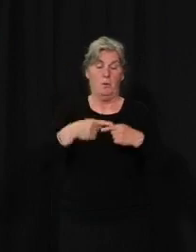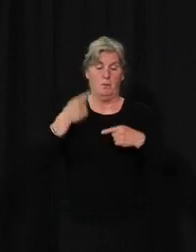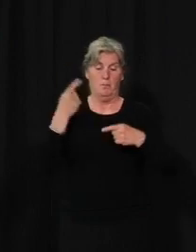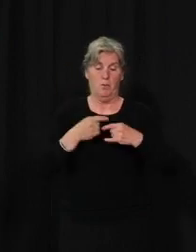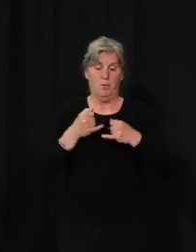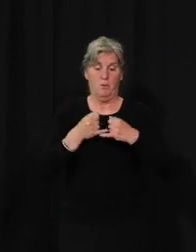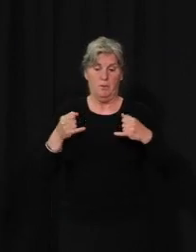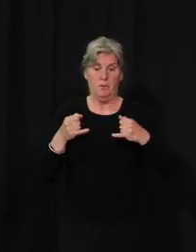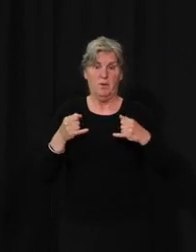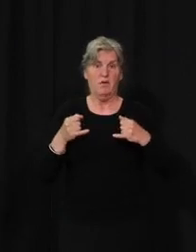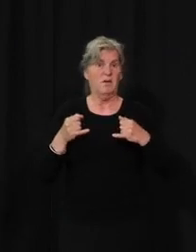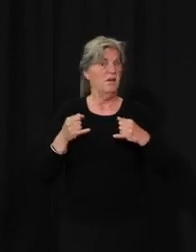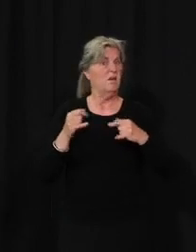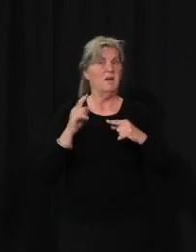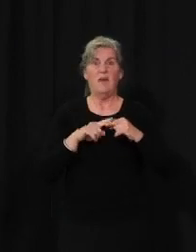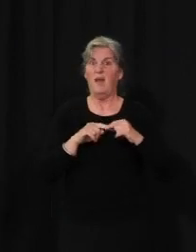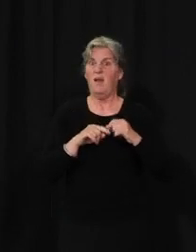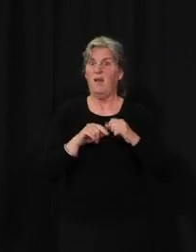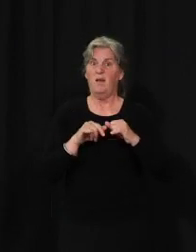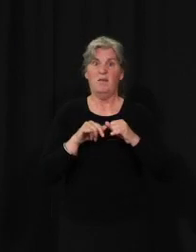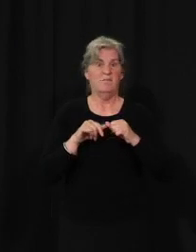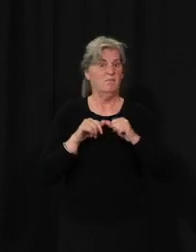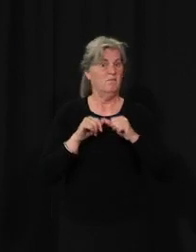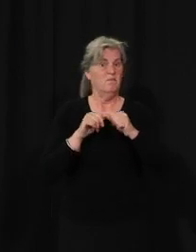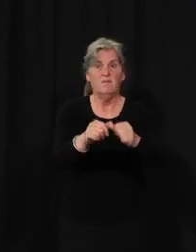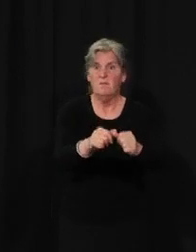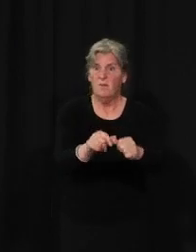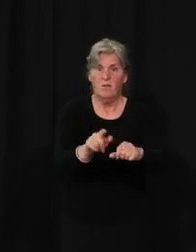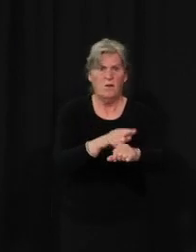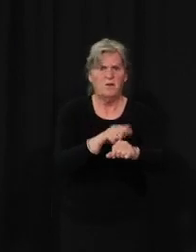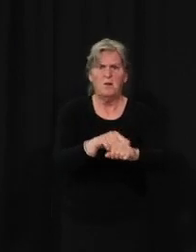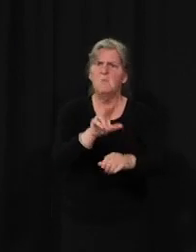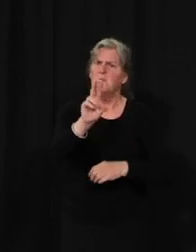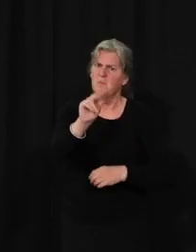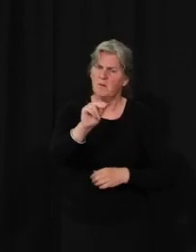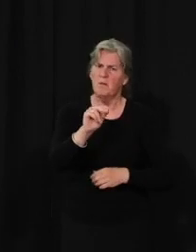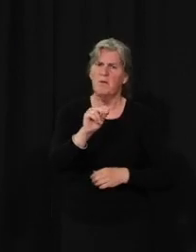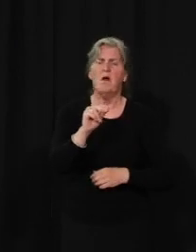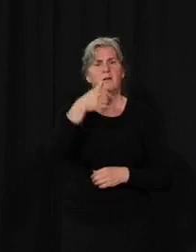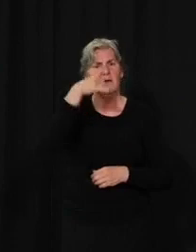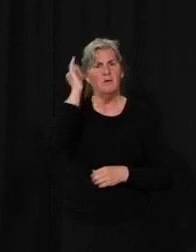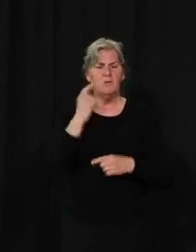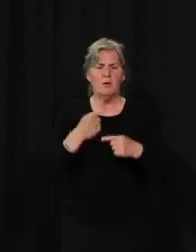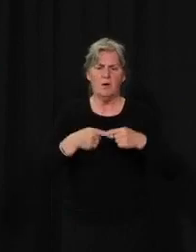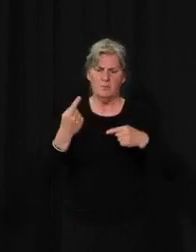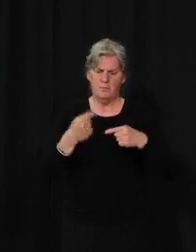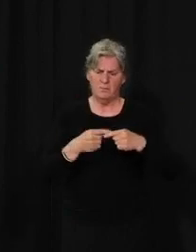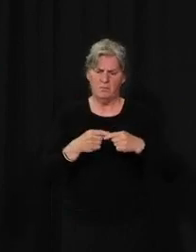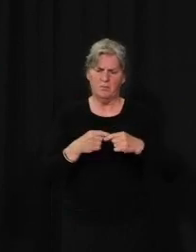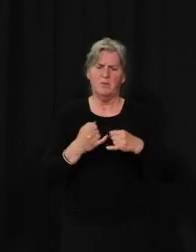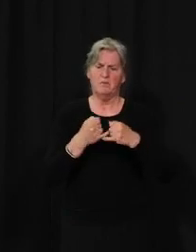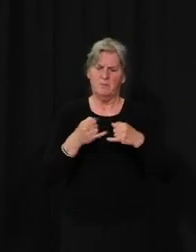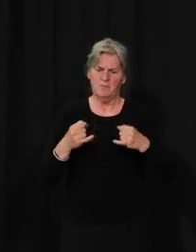option for the longer term. So even as we have two close borders, we are looking towards